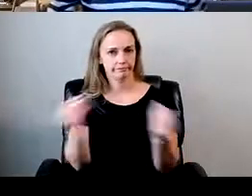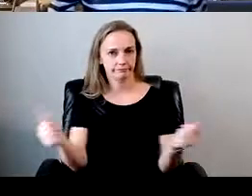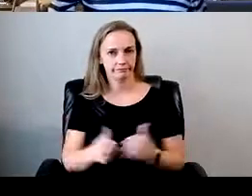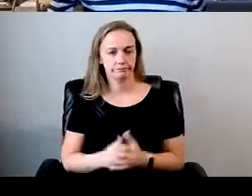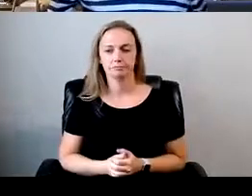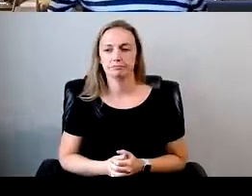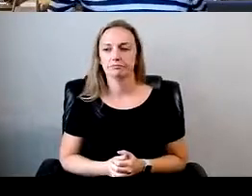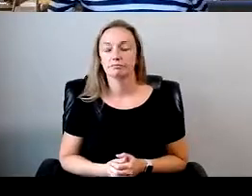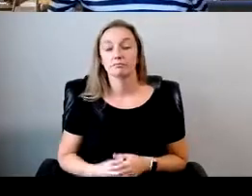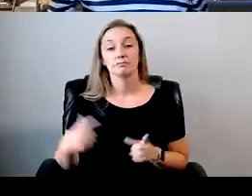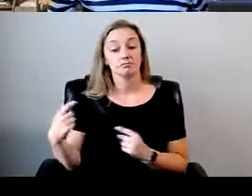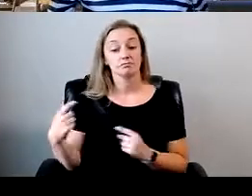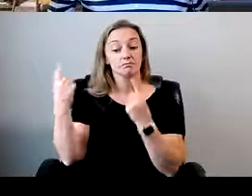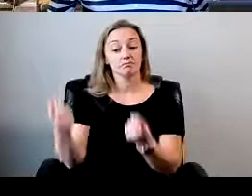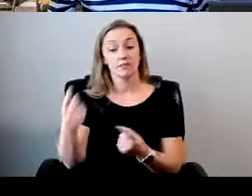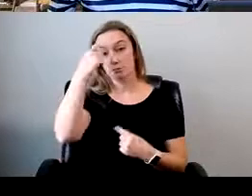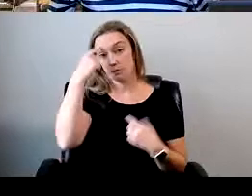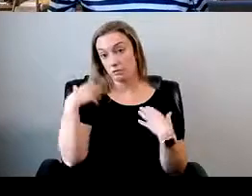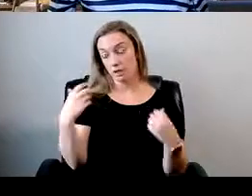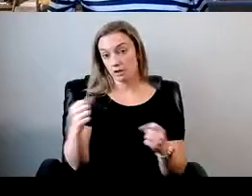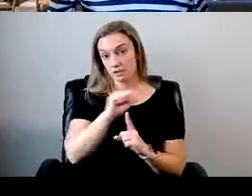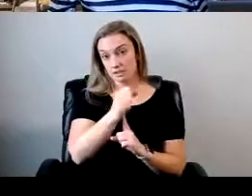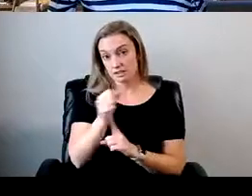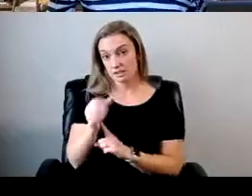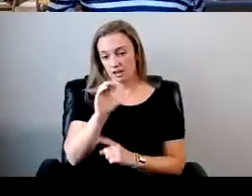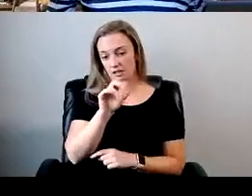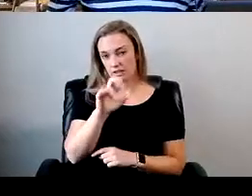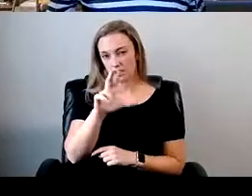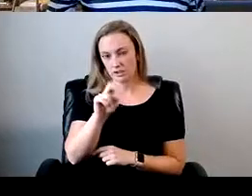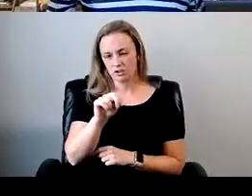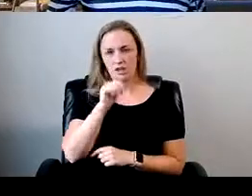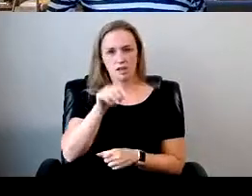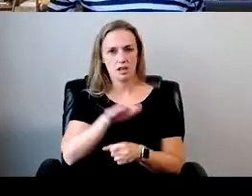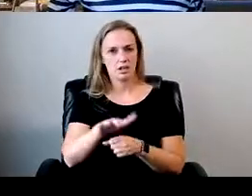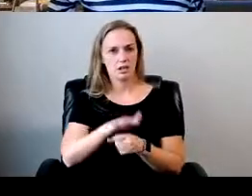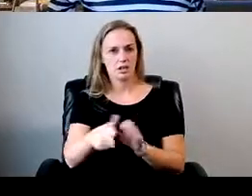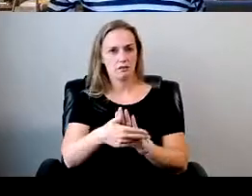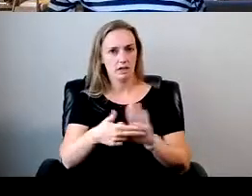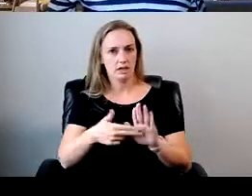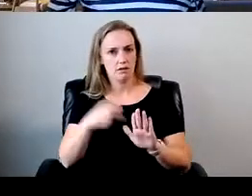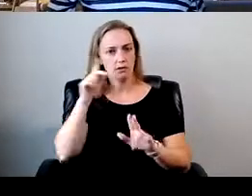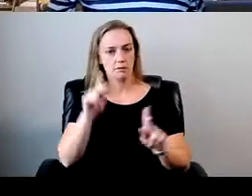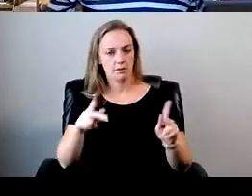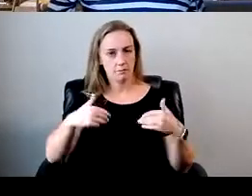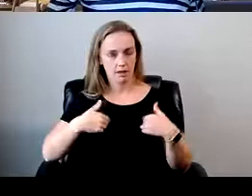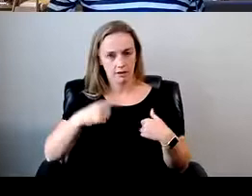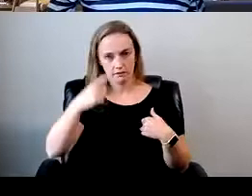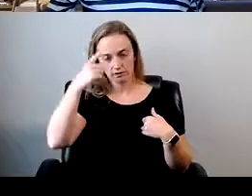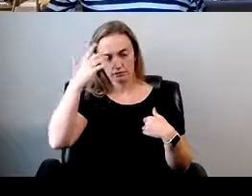Historically mental health conditions have been underdiagnosed and people with intellectual developmental disabilities, and they've been falsely attributed